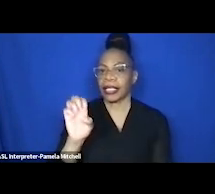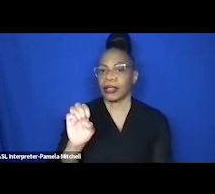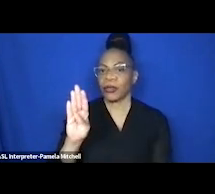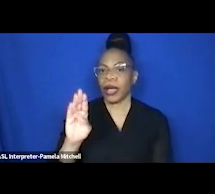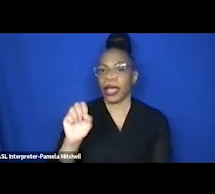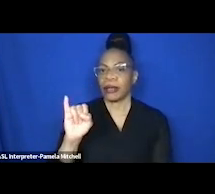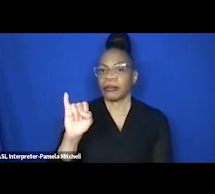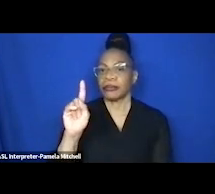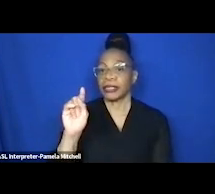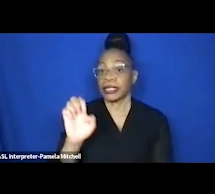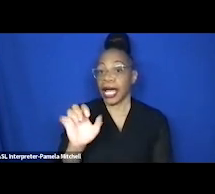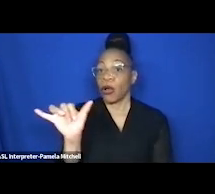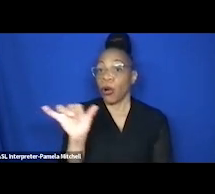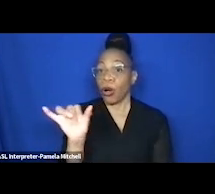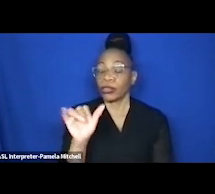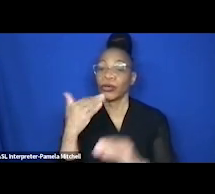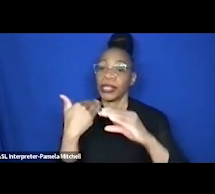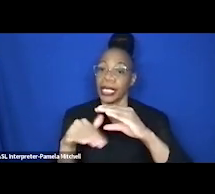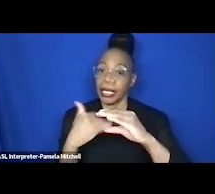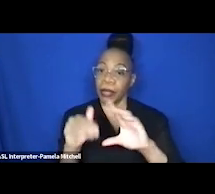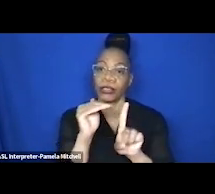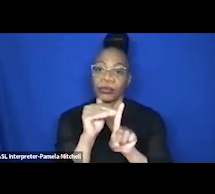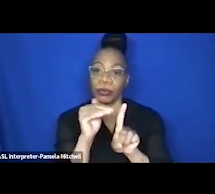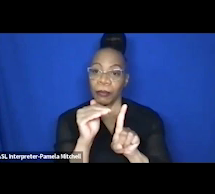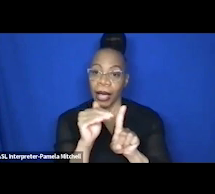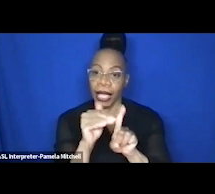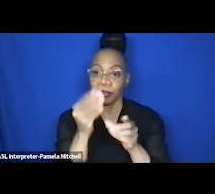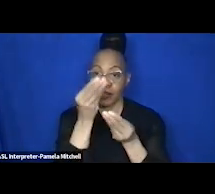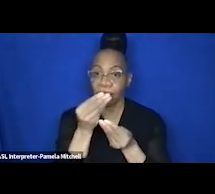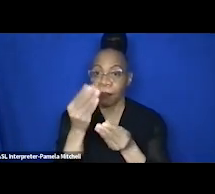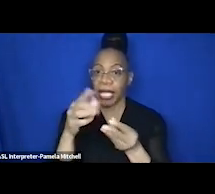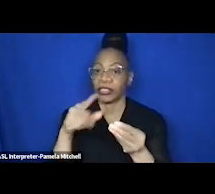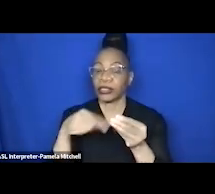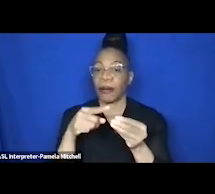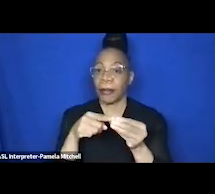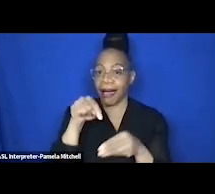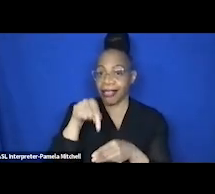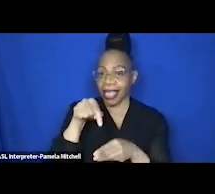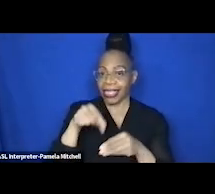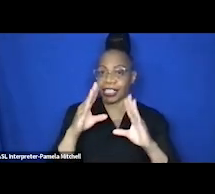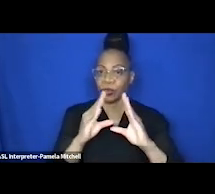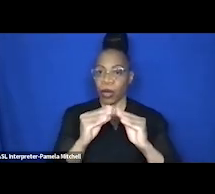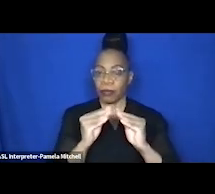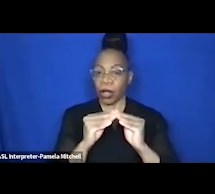that you receive about this webinar. And you'll also receive an email after the webinar with a link to the materials as well.